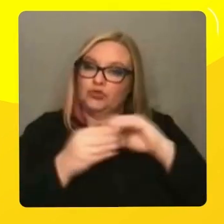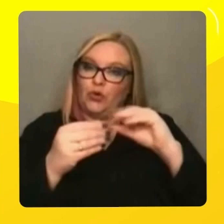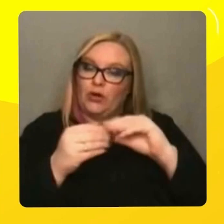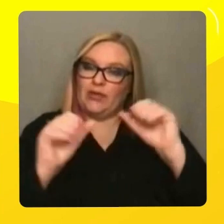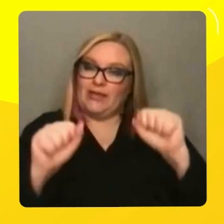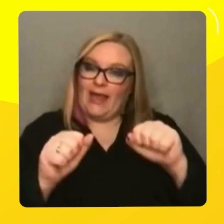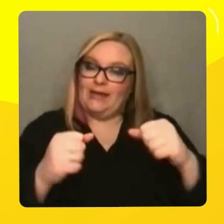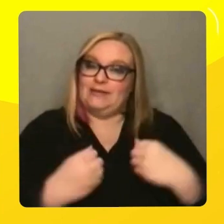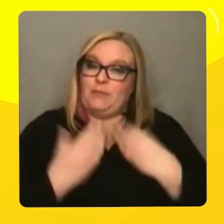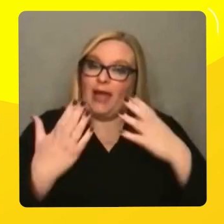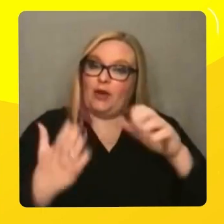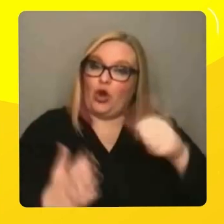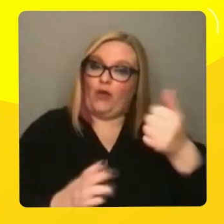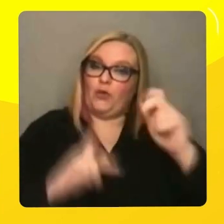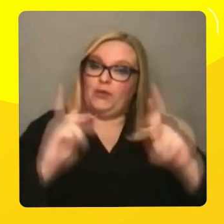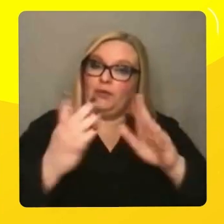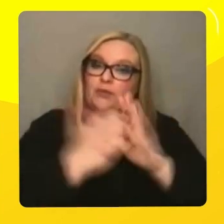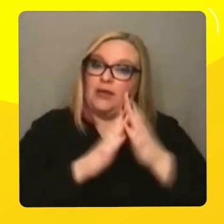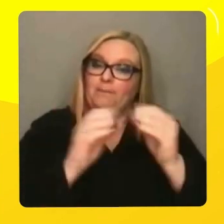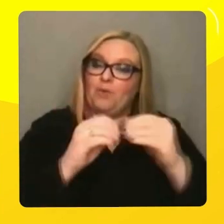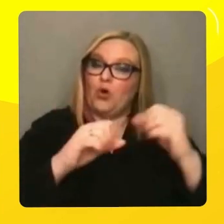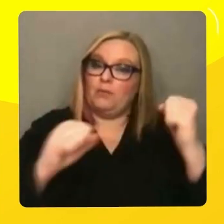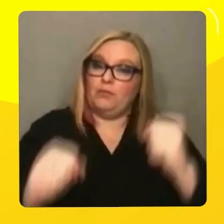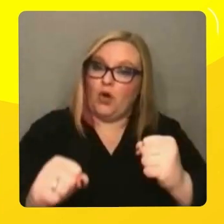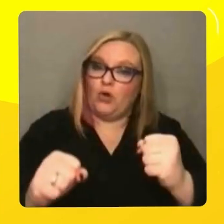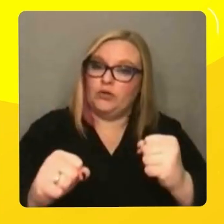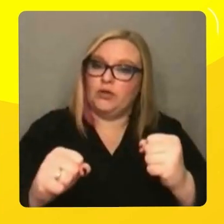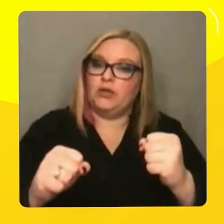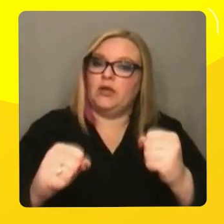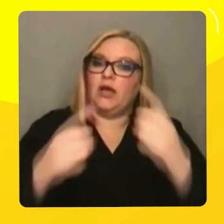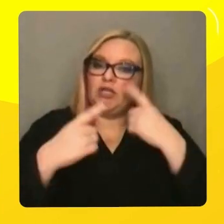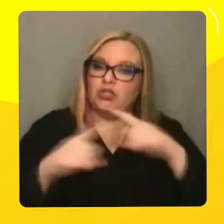be bolder and more transparent around achieving pay equity. Thank you.